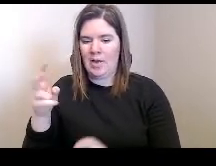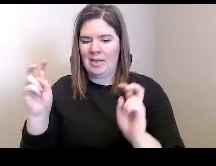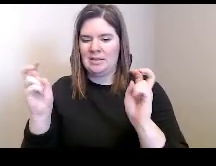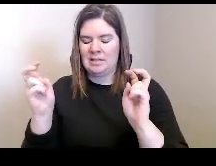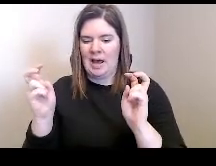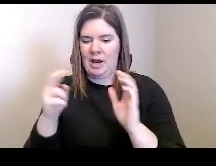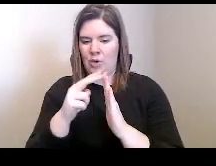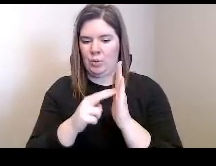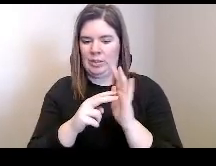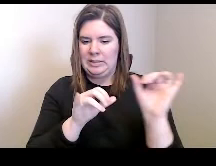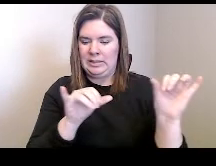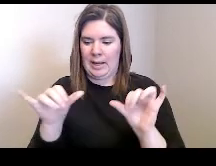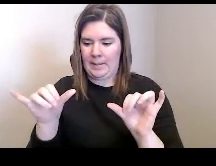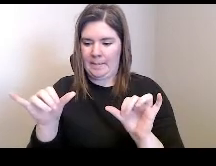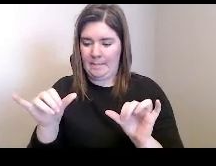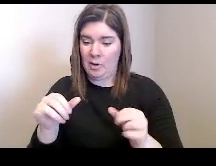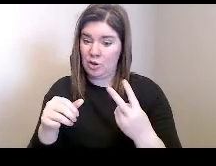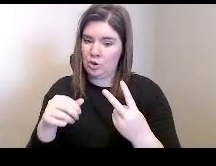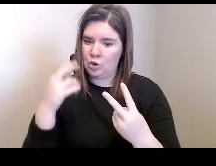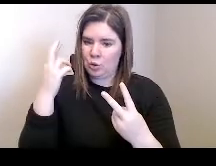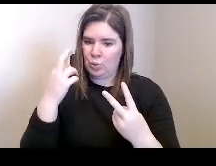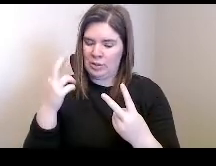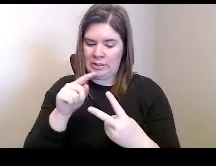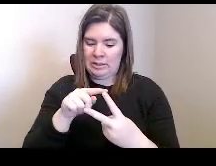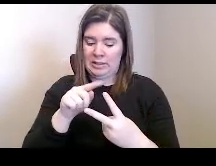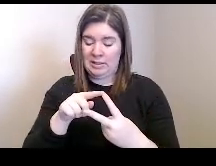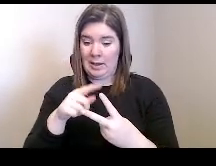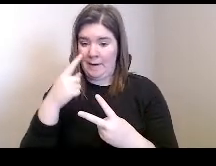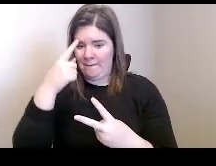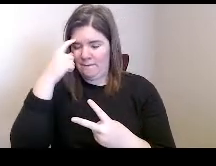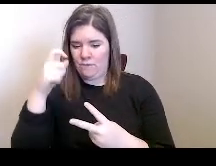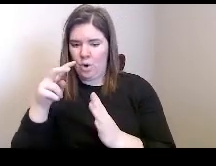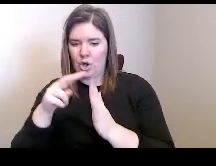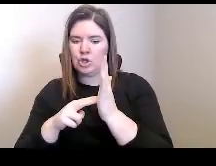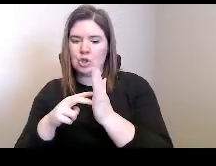One is that screen readers can pick up on the document title, and it oftentimes will provide